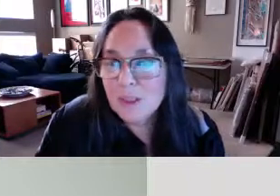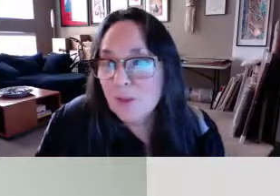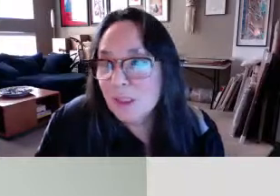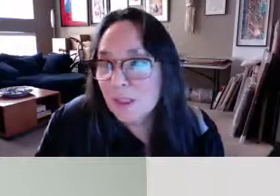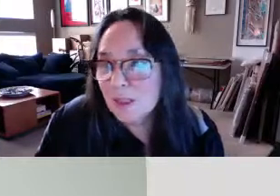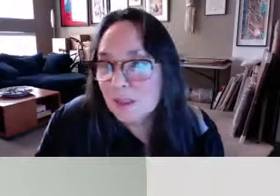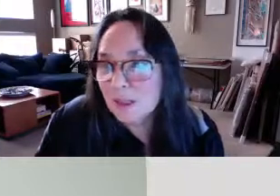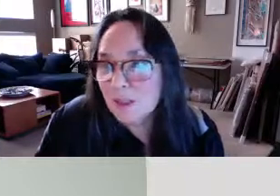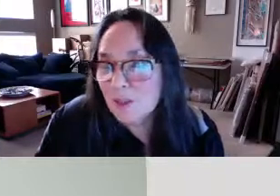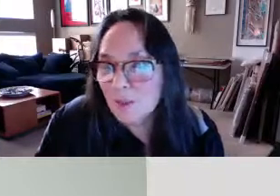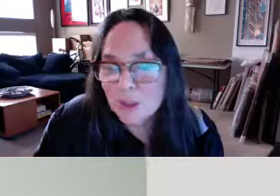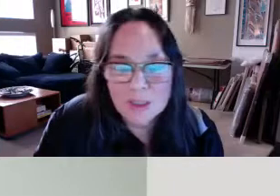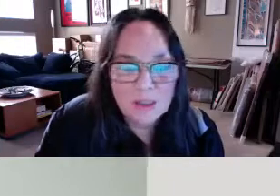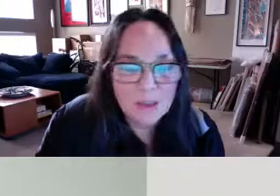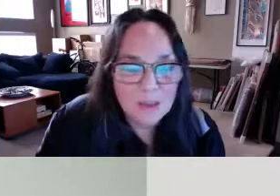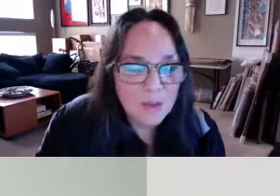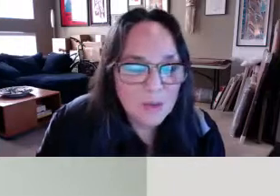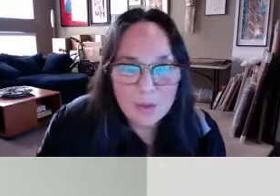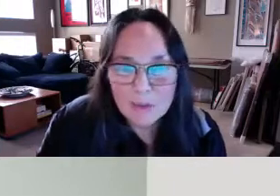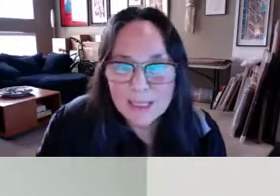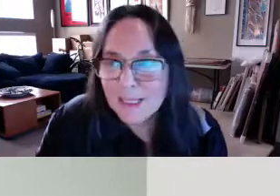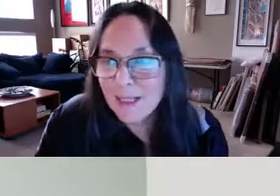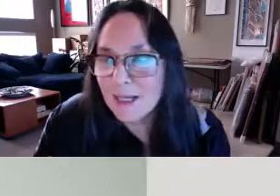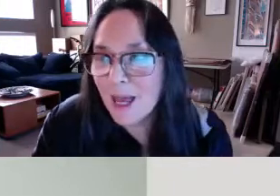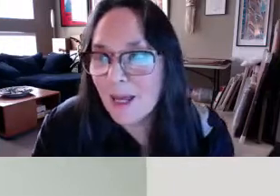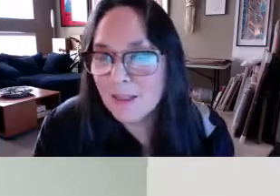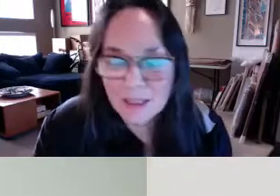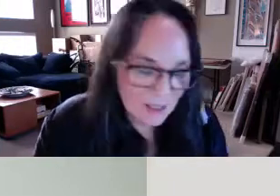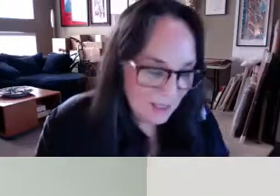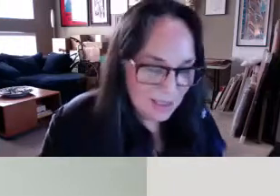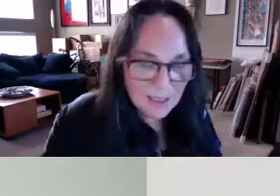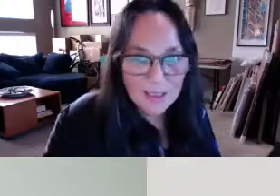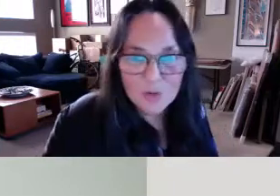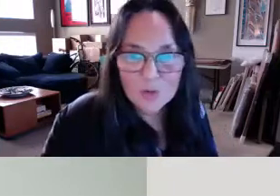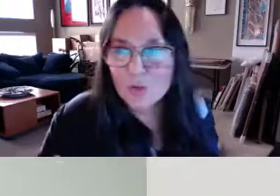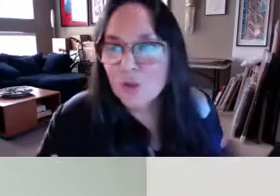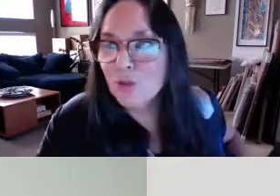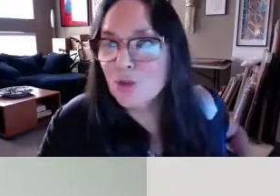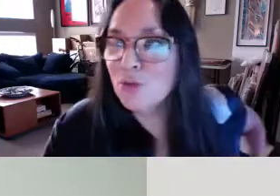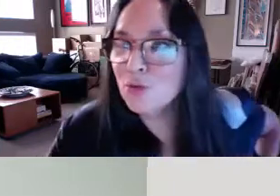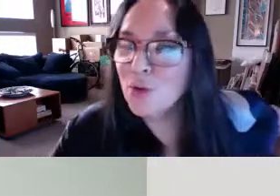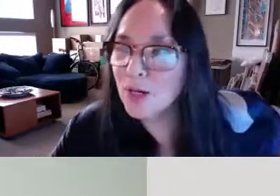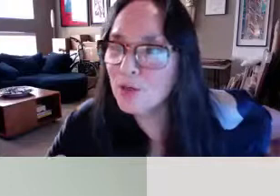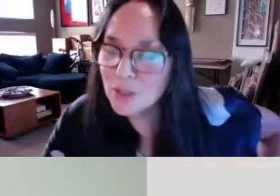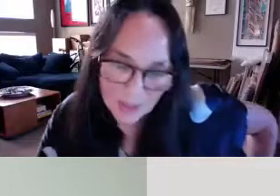On a side side note on his tall 10 gallon hat i had to get an extra insurance rider